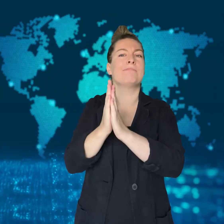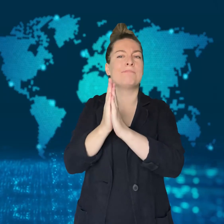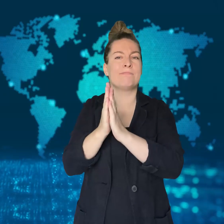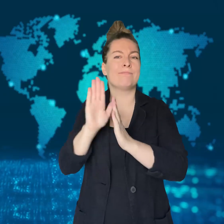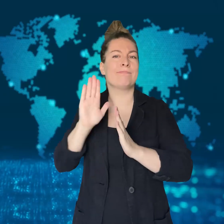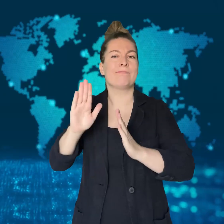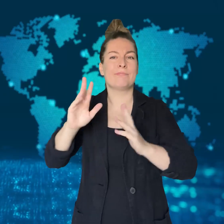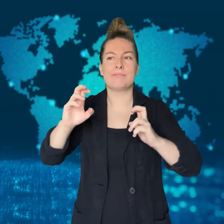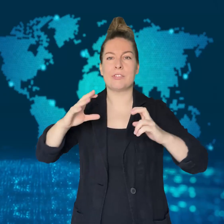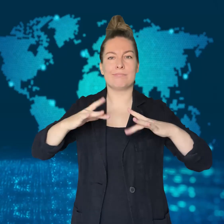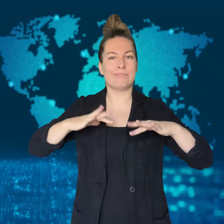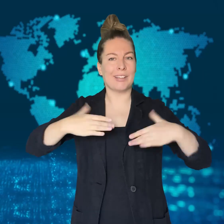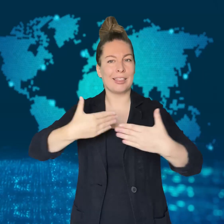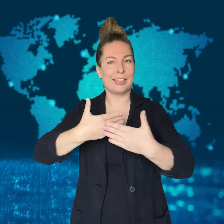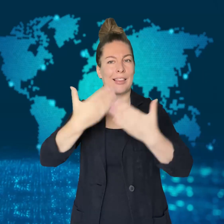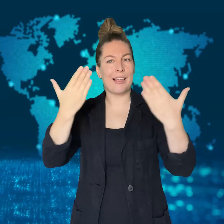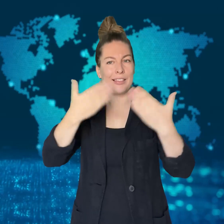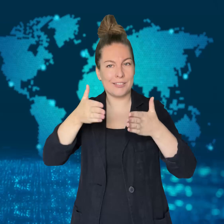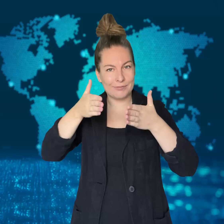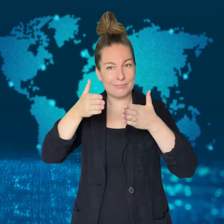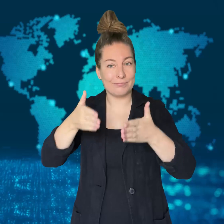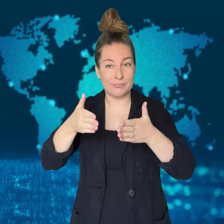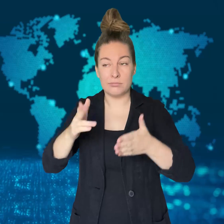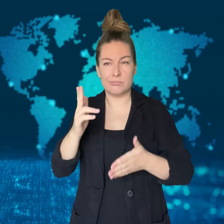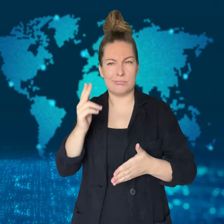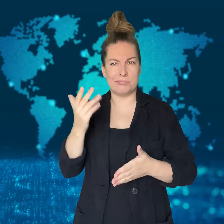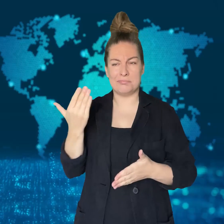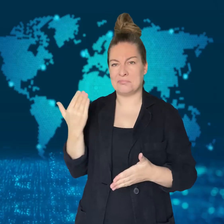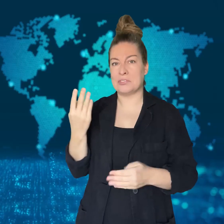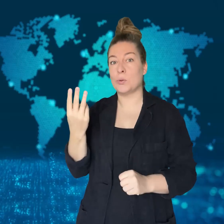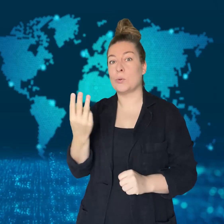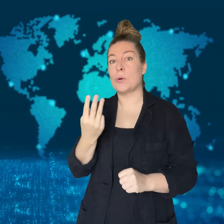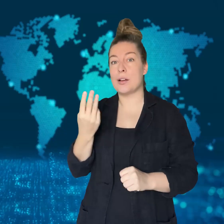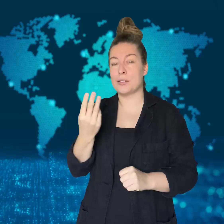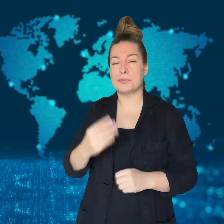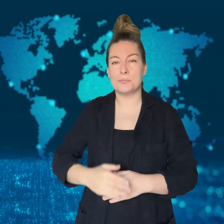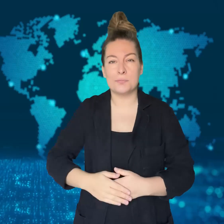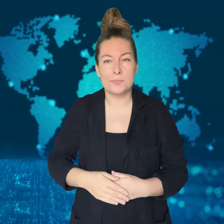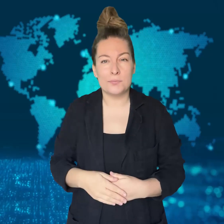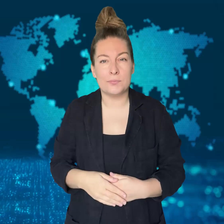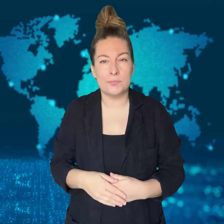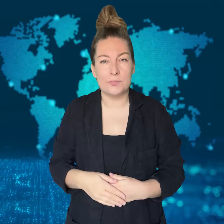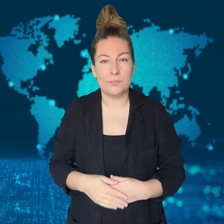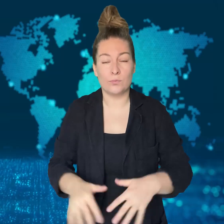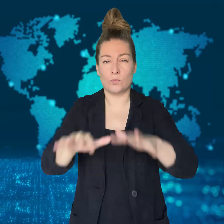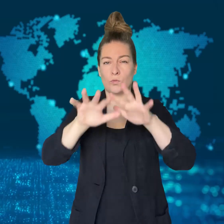They are a mix of celebration and deep contemplation for Jews around the world,